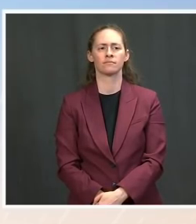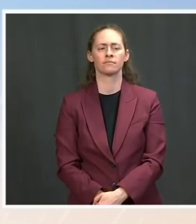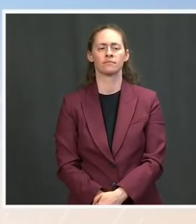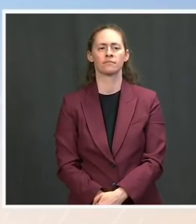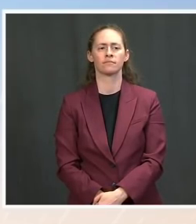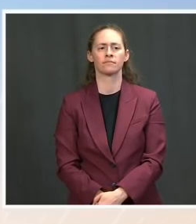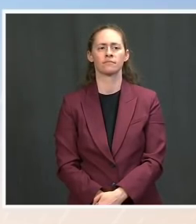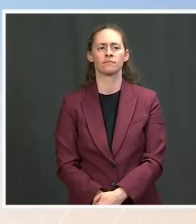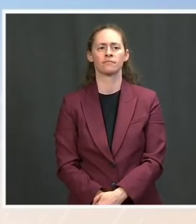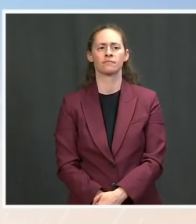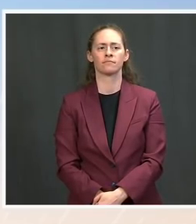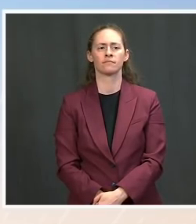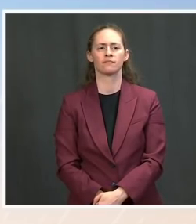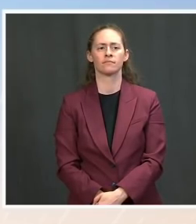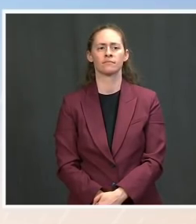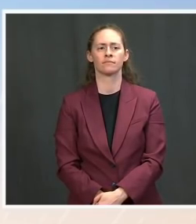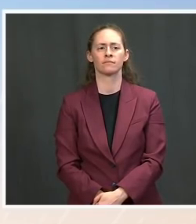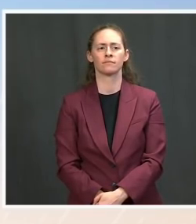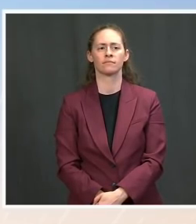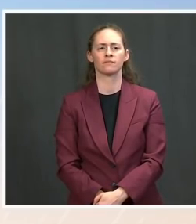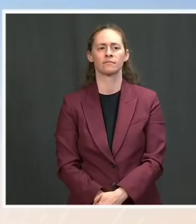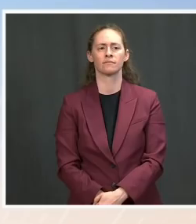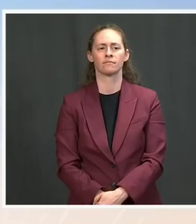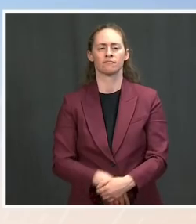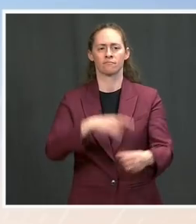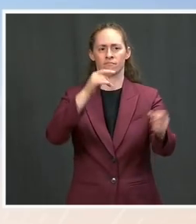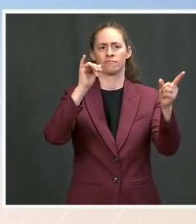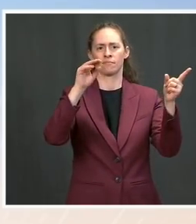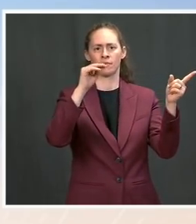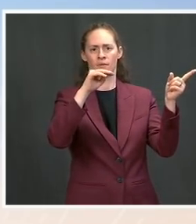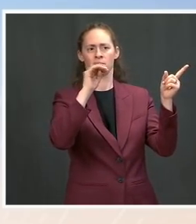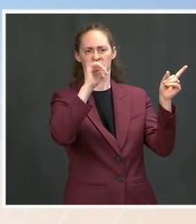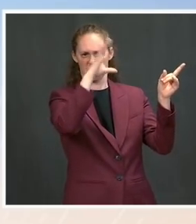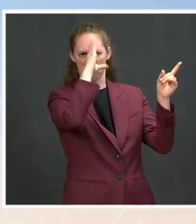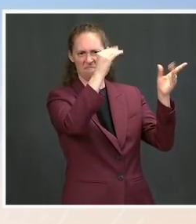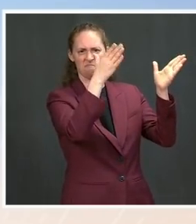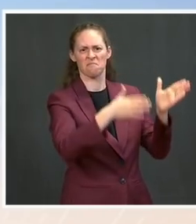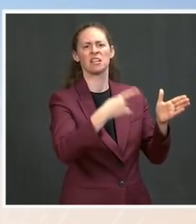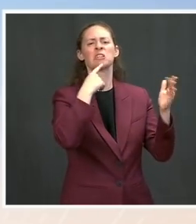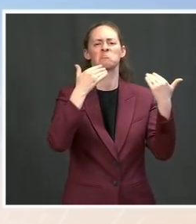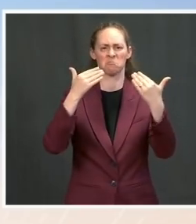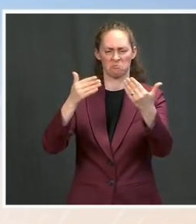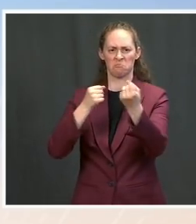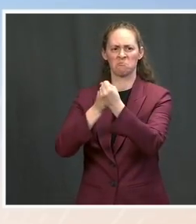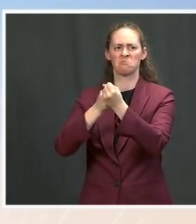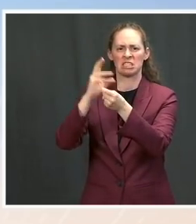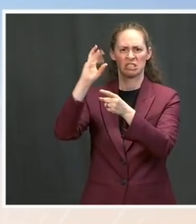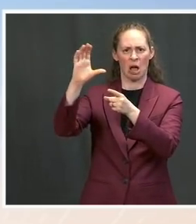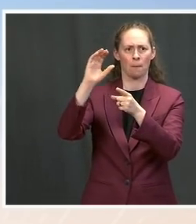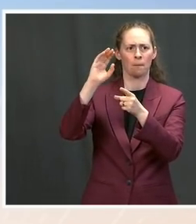with the $600 billion infrastructure plan. "No, do not touch the corporate tax structure that is currently in place."